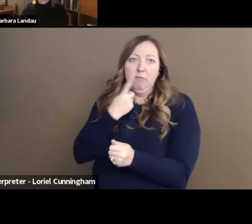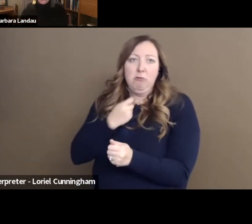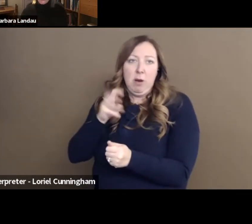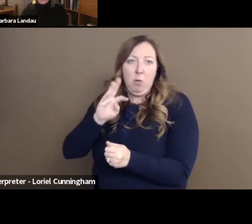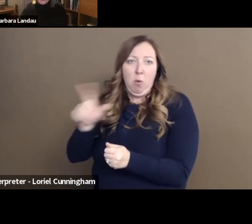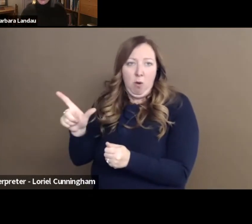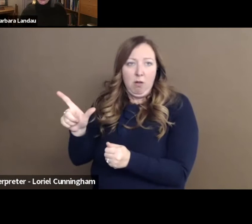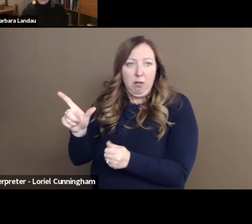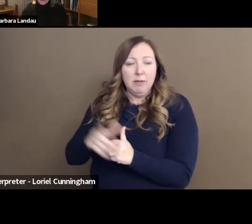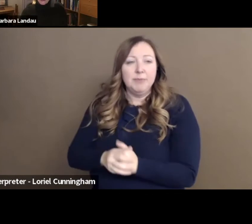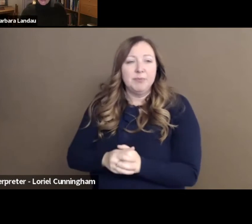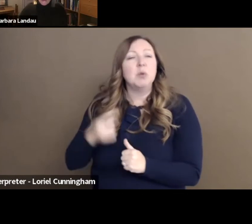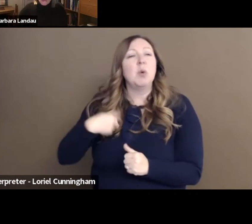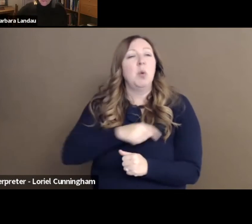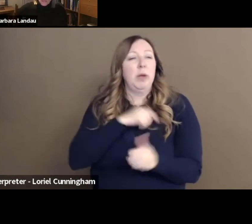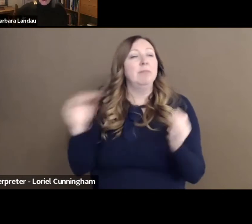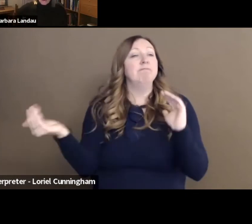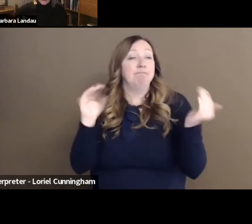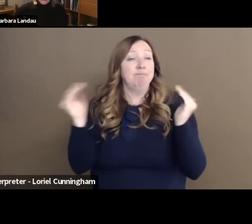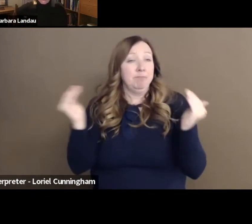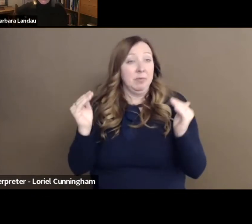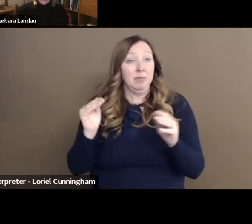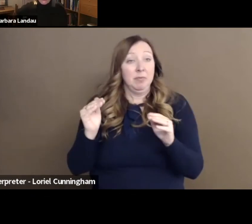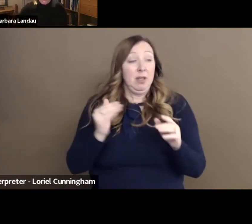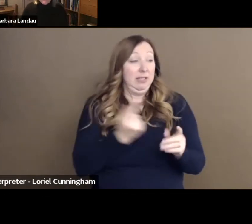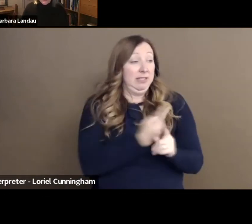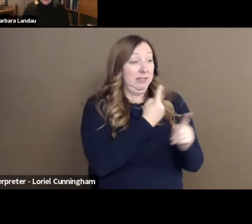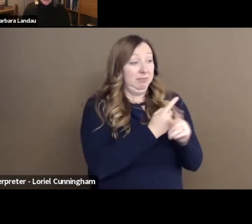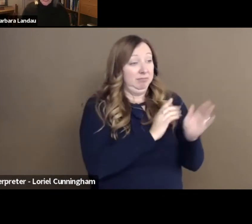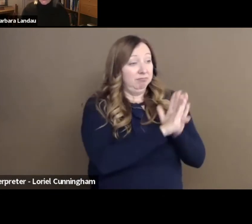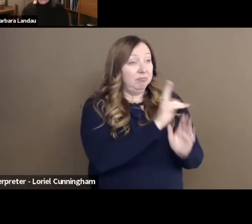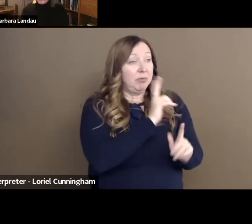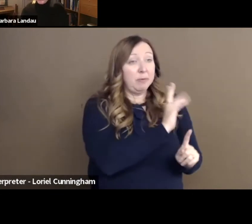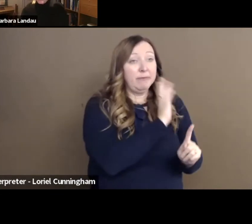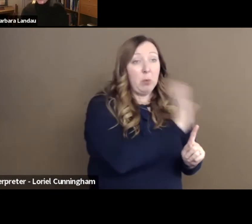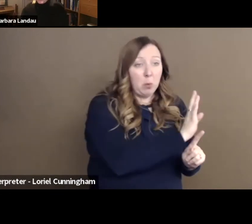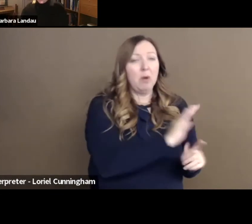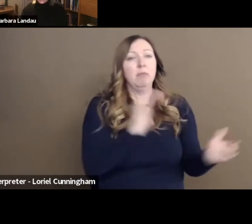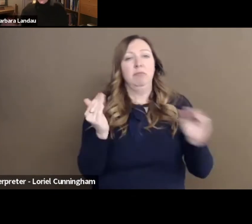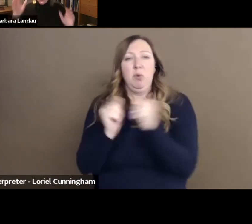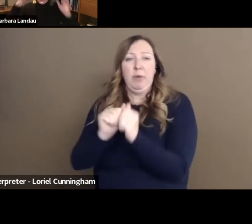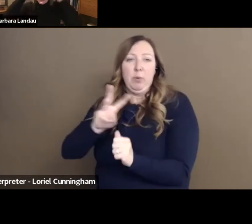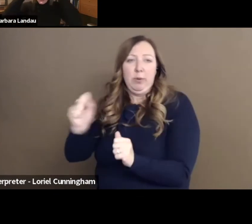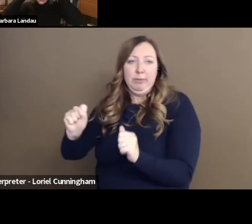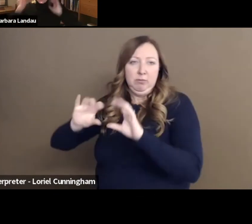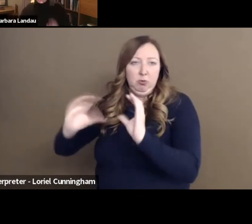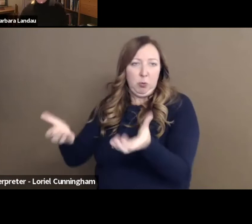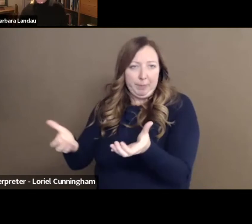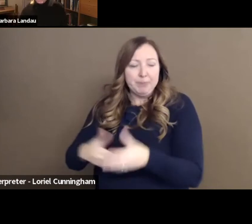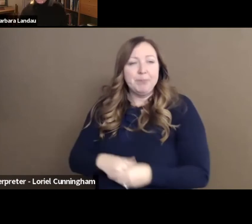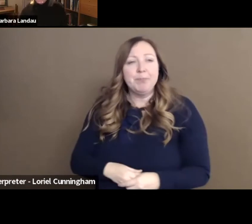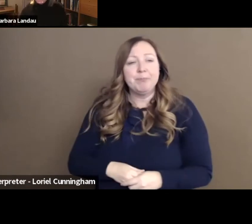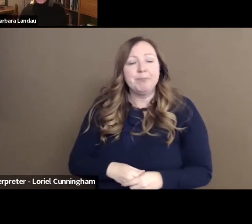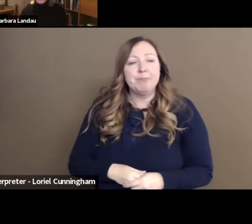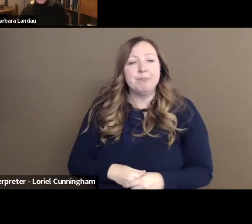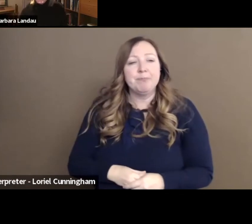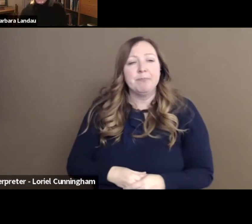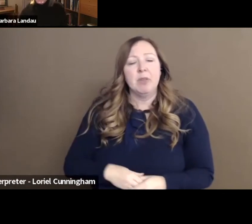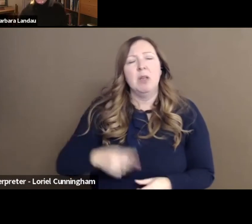syndrome and typically developing three to four-year-olds and what we did was we thought to